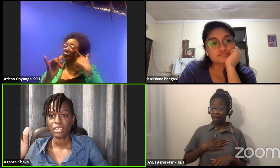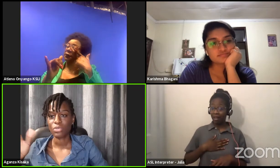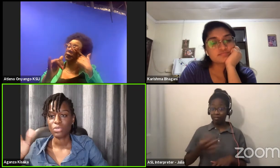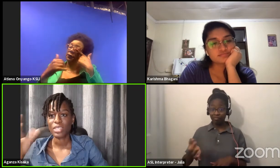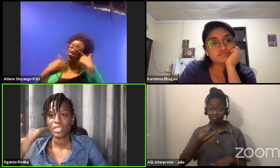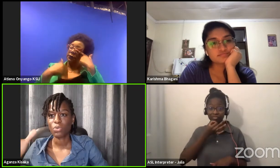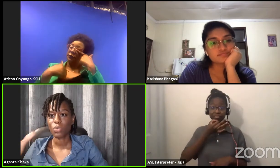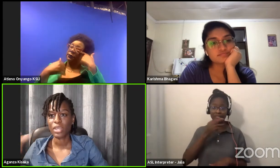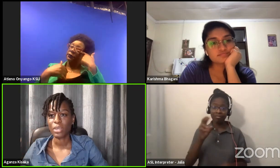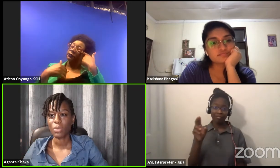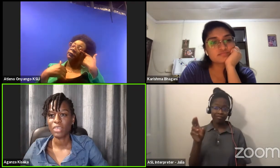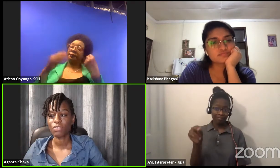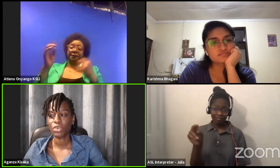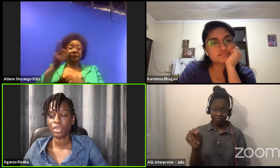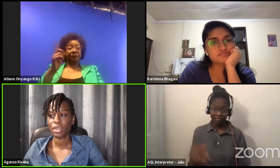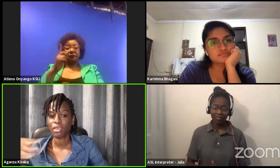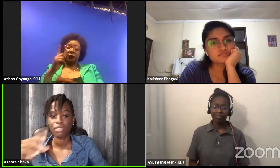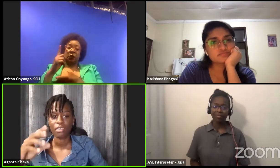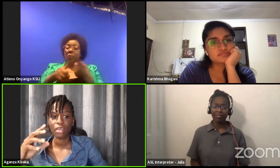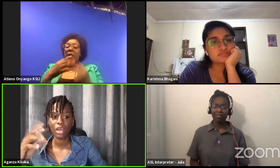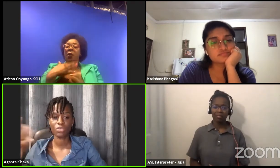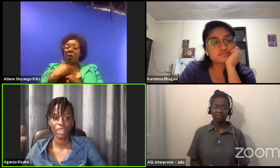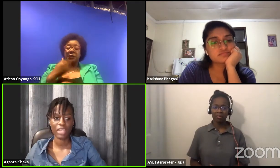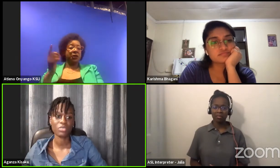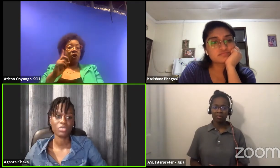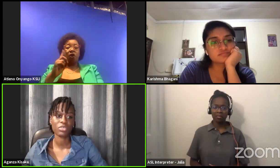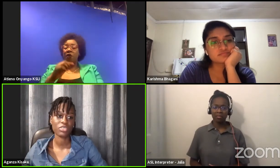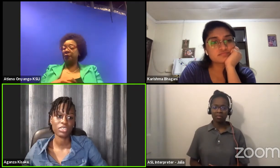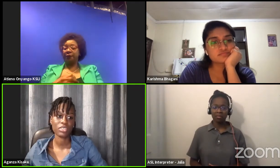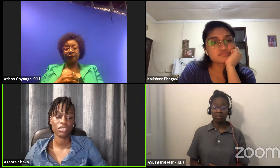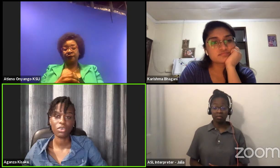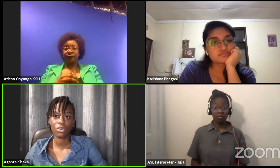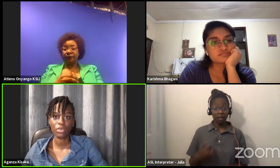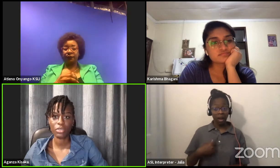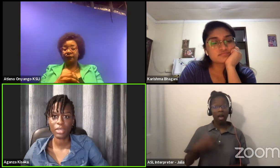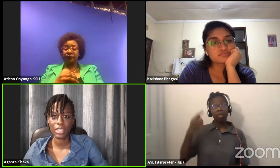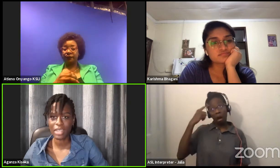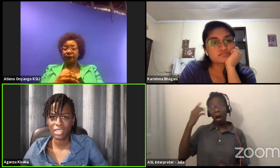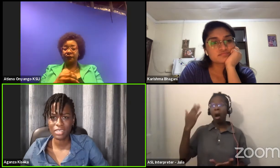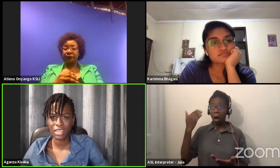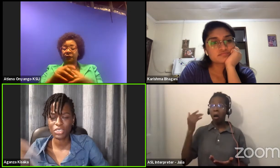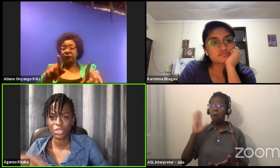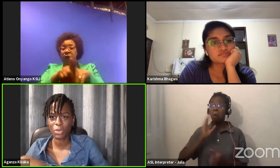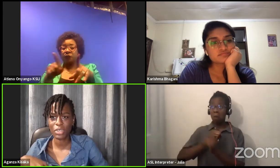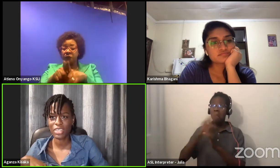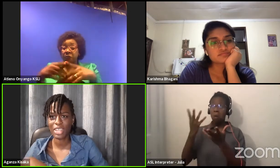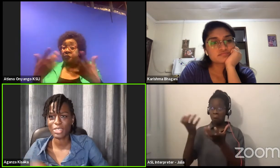It wasn't what I went for out right it was just, "Oh, do you want to dance?" "Yeah, sure, I want to dance.